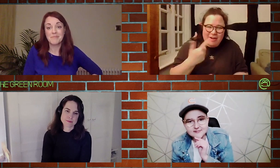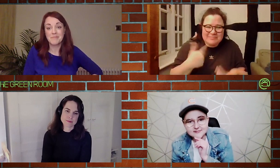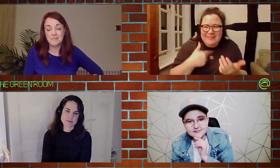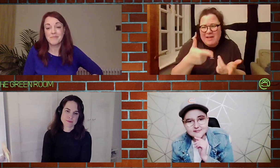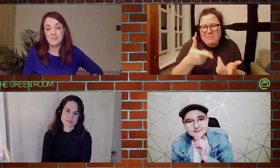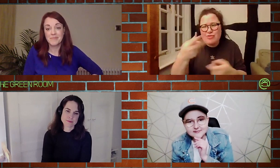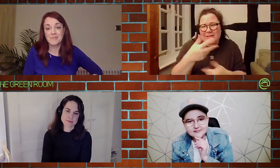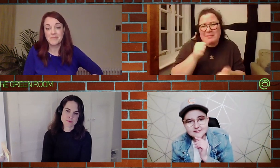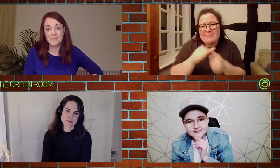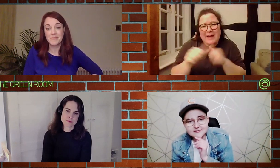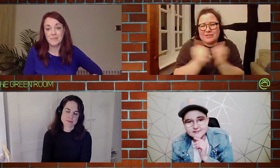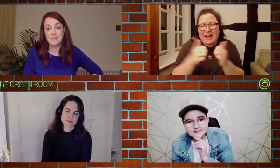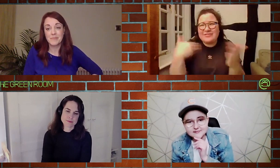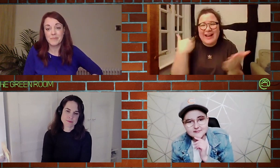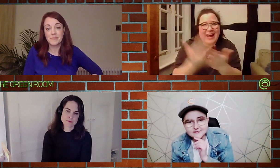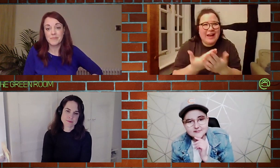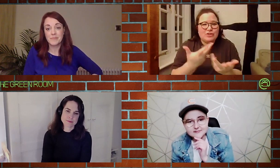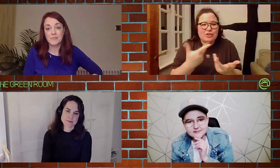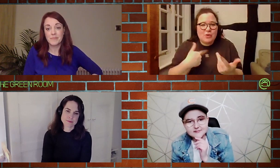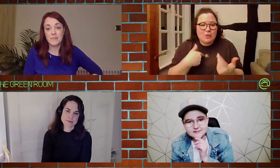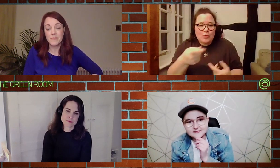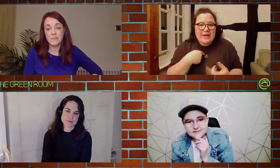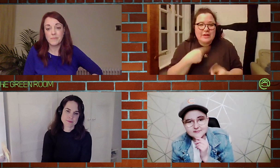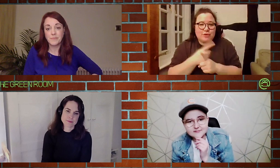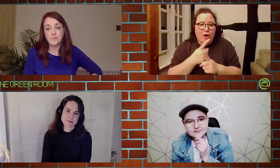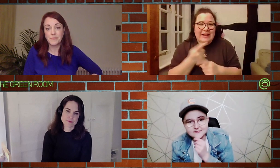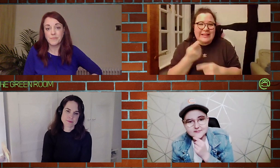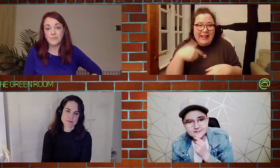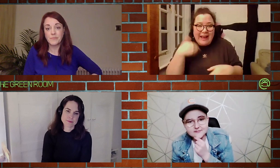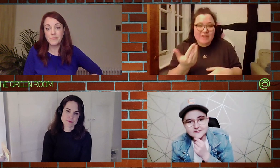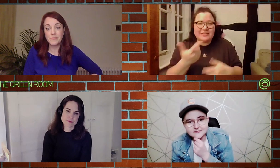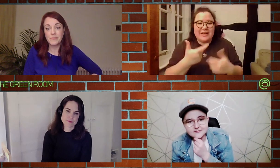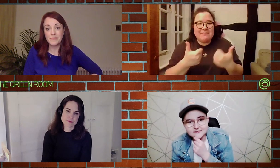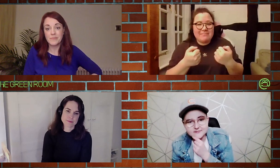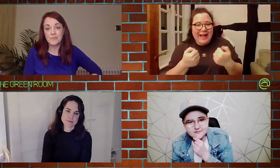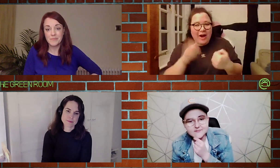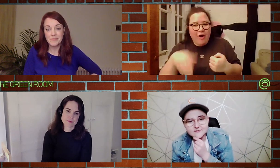project. It's been a wonderful journey. I mean Brooklyn's been my best friend for such a long time, we talk